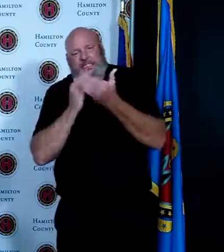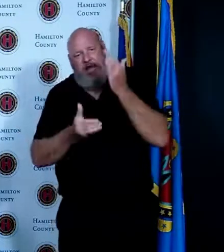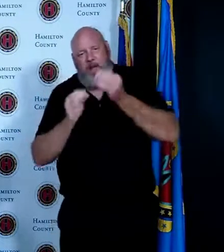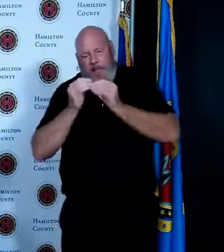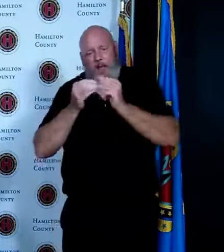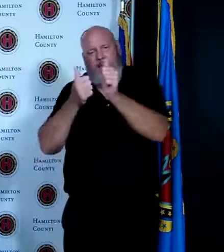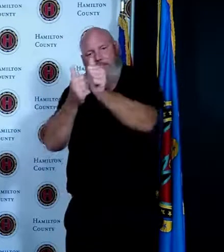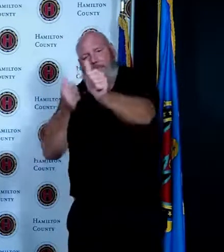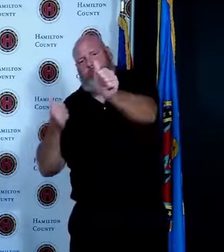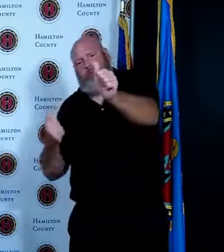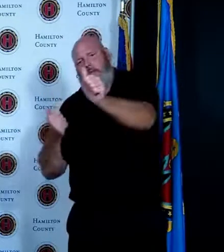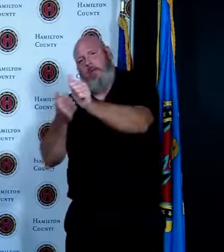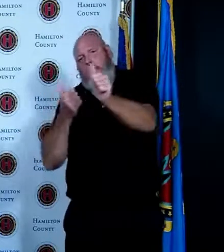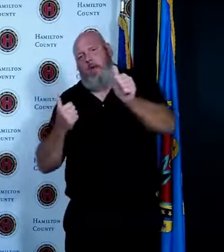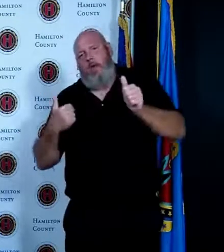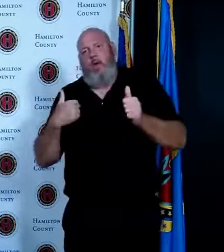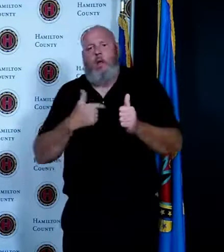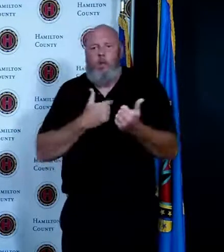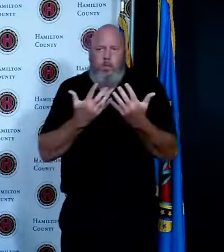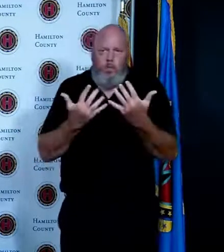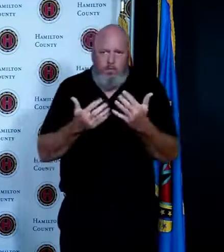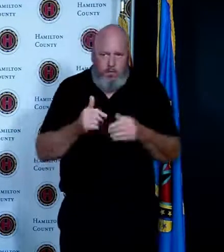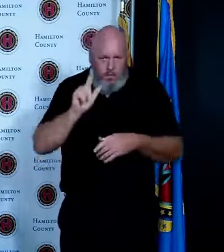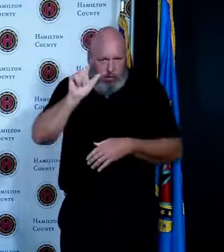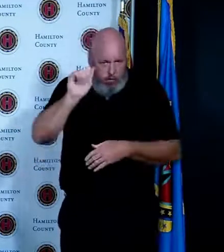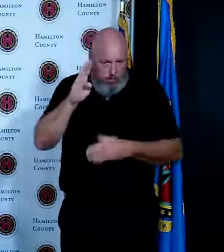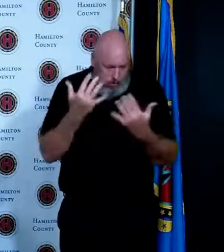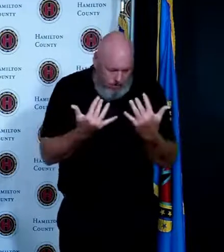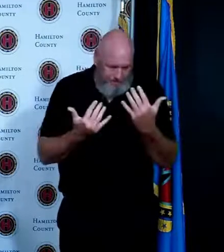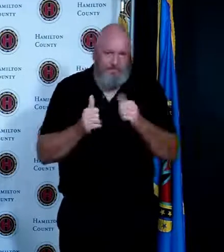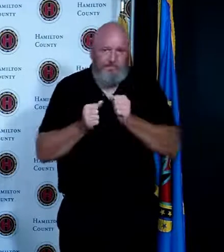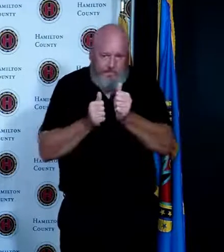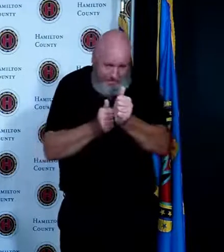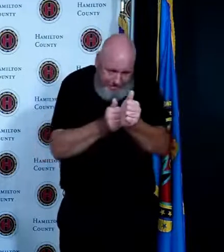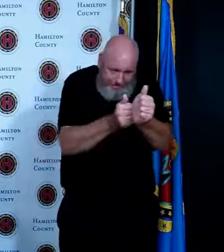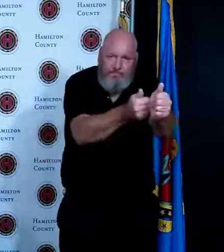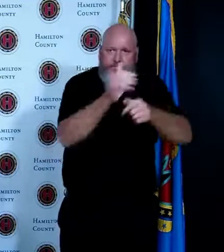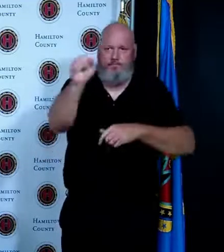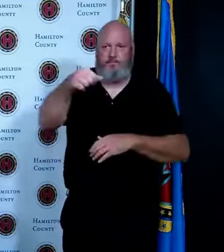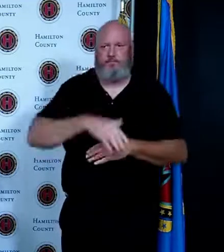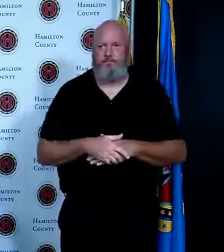back in addition my team is now responsible for communicating out the